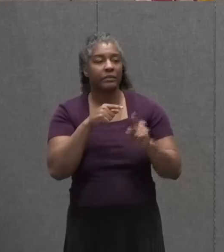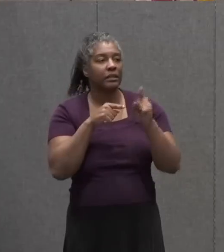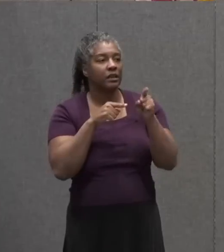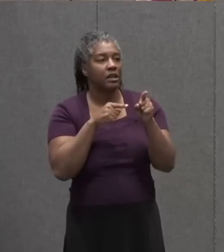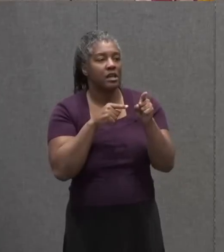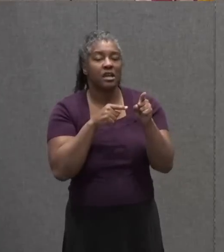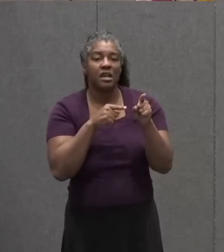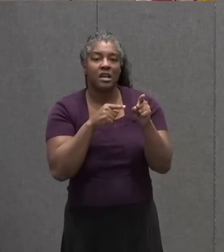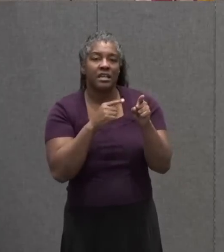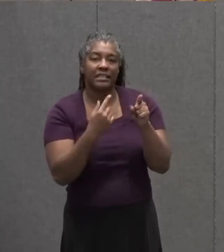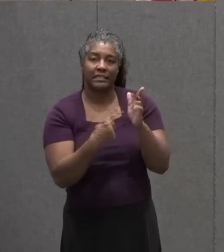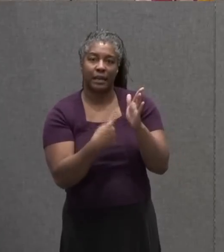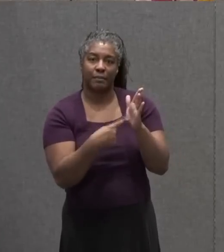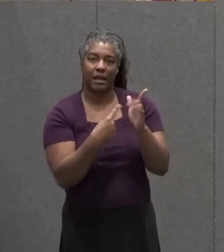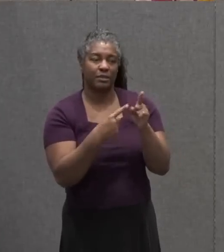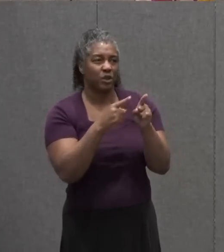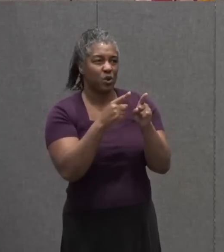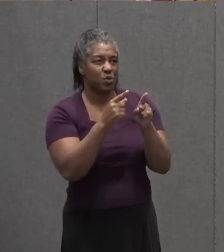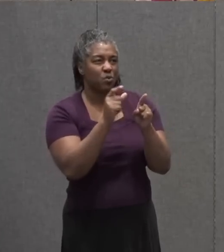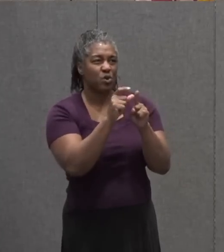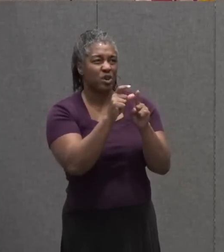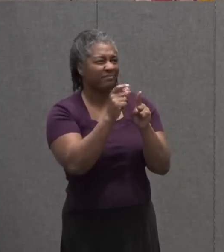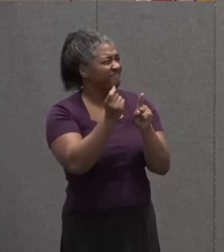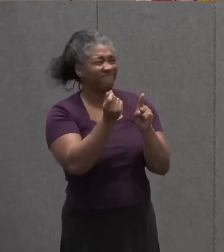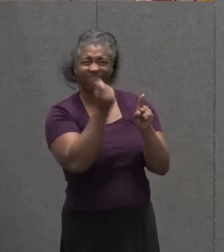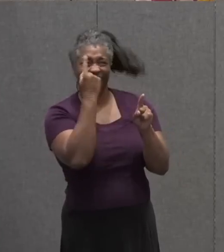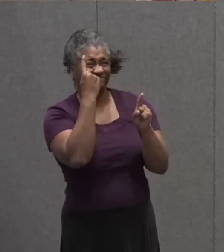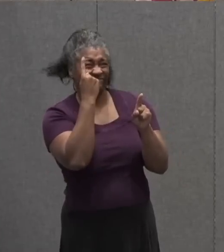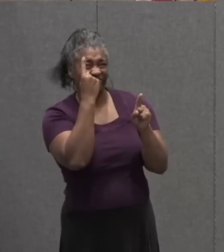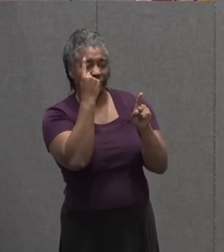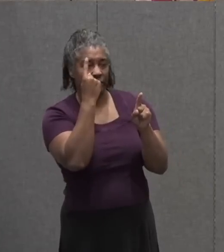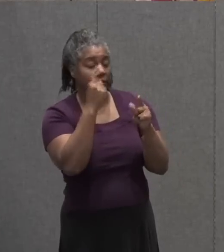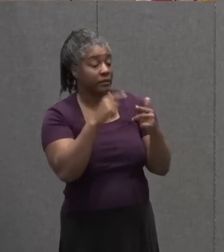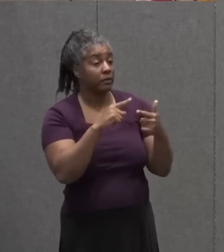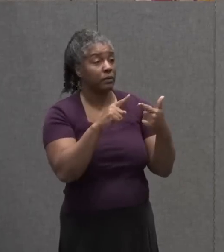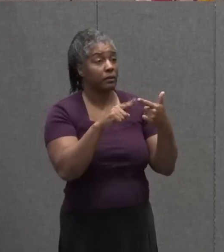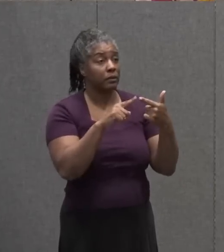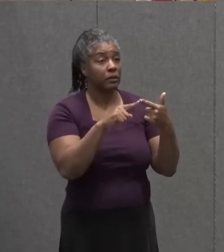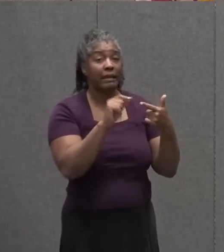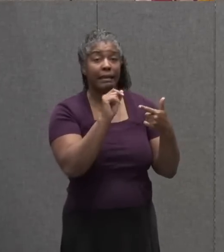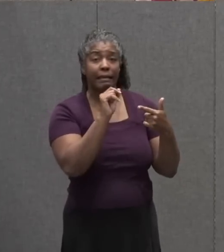your address or your phone number. Maybe you went there by accident.